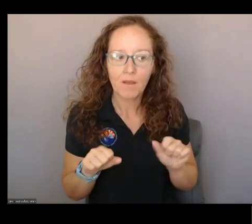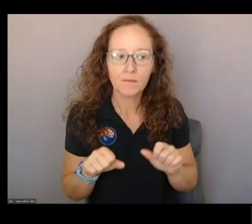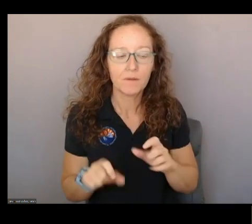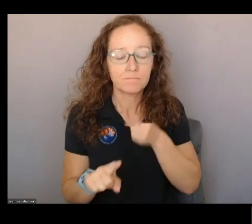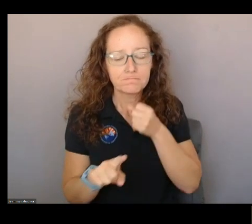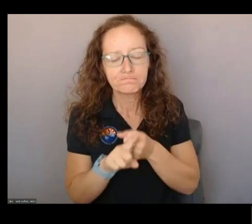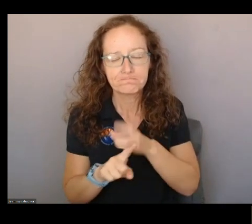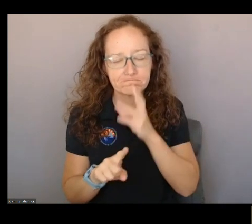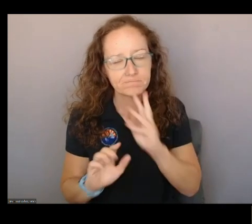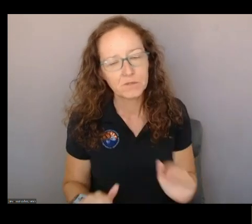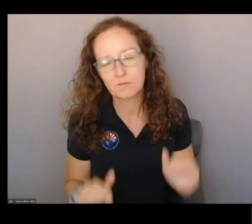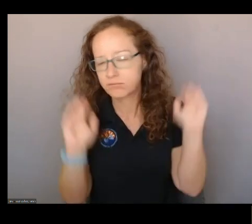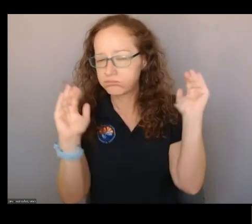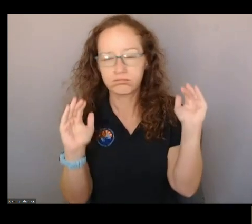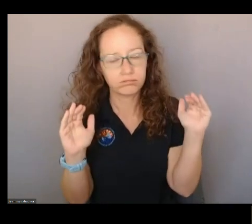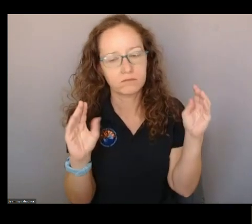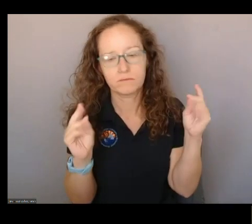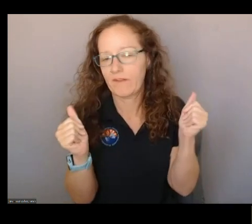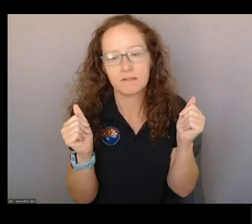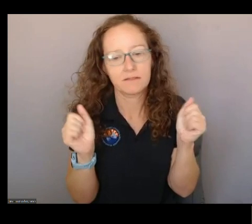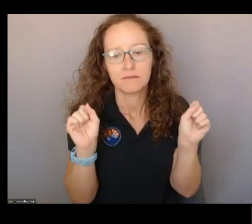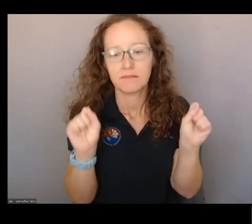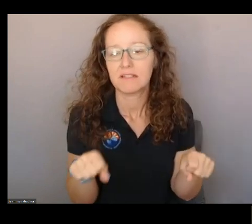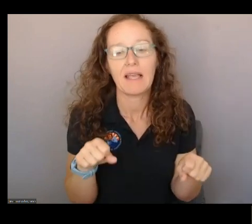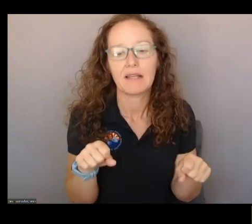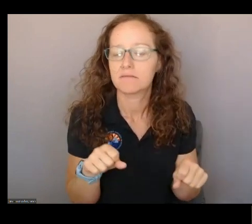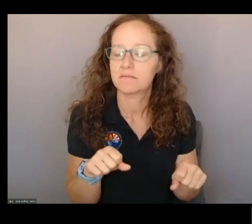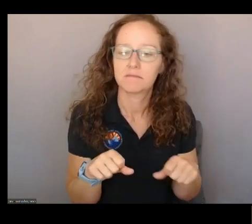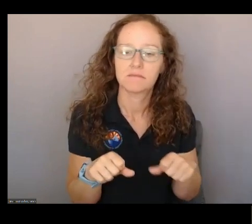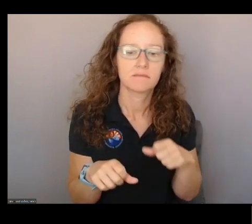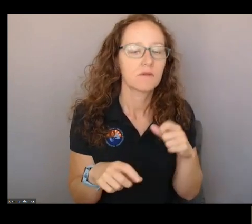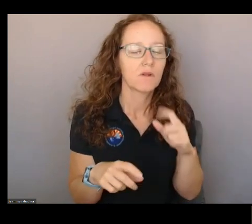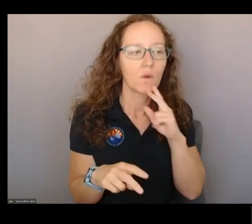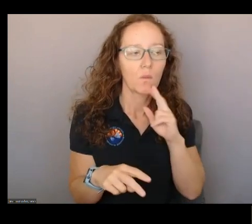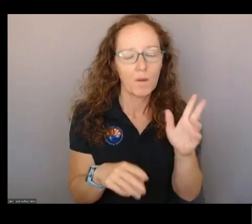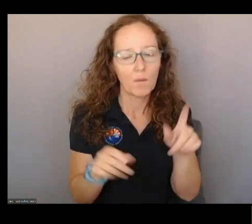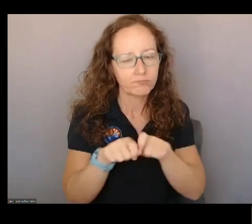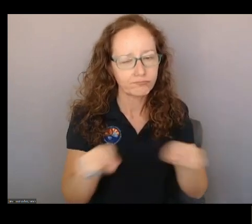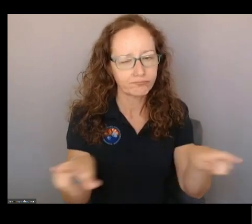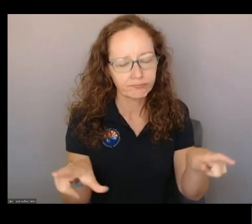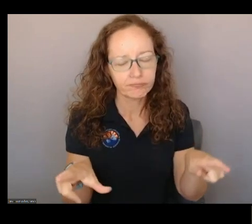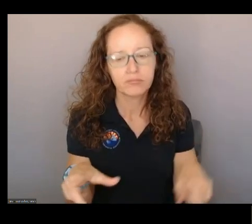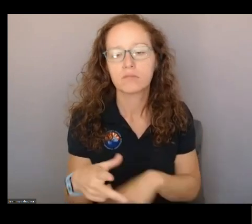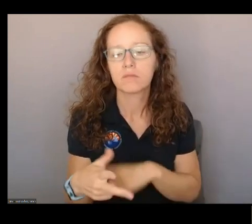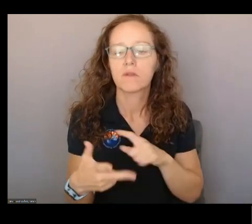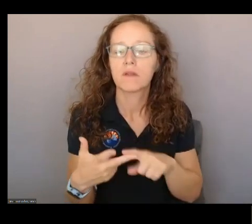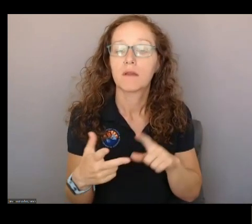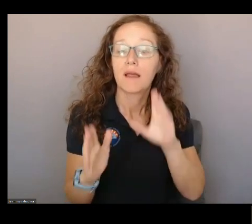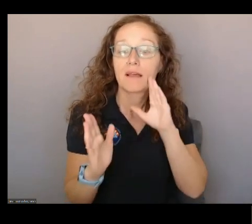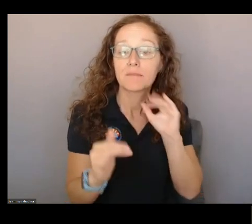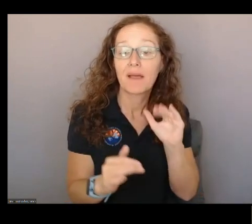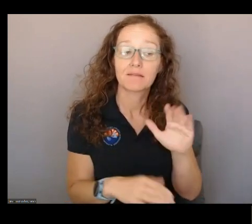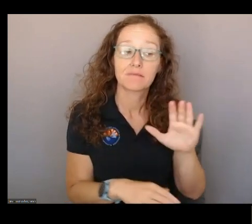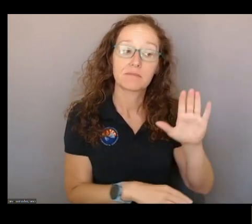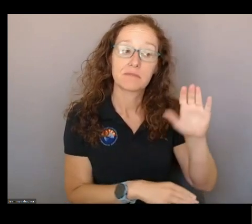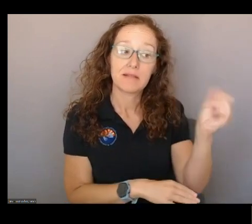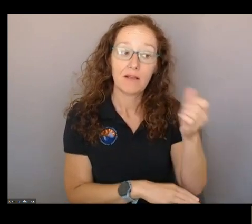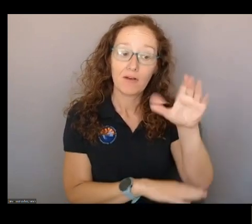on Saturday. Likely is expected. We are likely to see thunderstorms in the afternoon on Saturday. Um so with that,